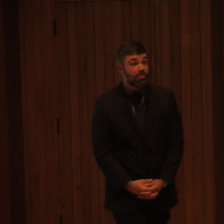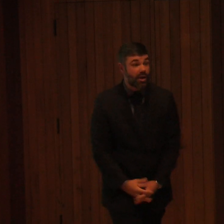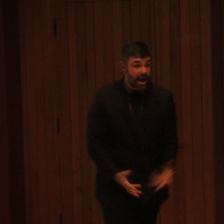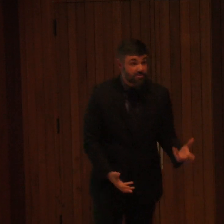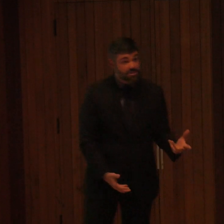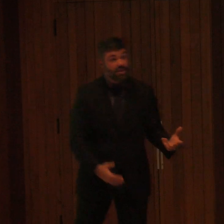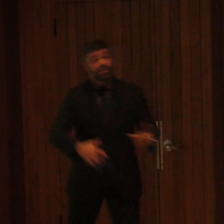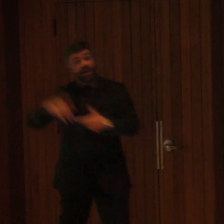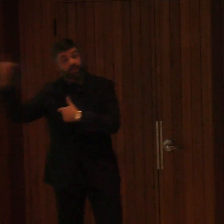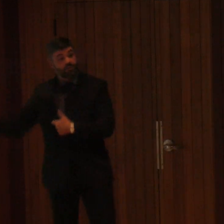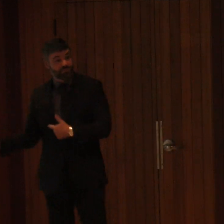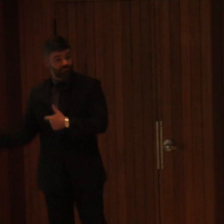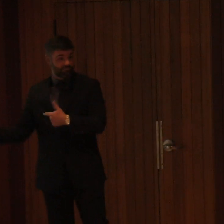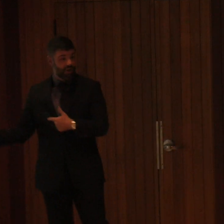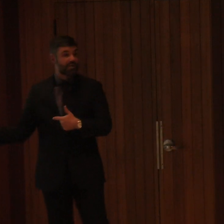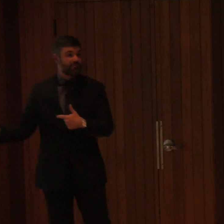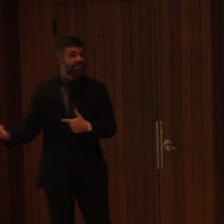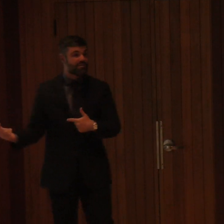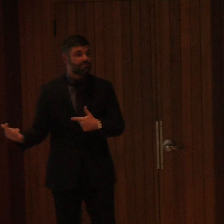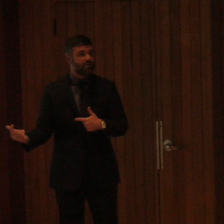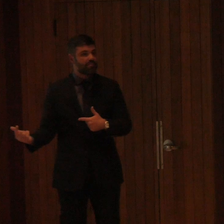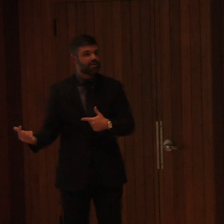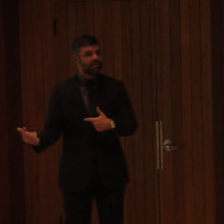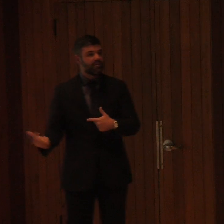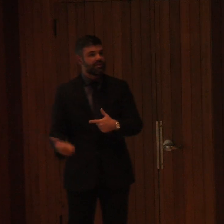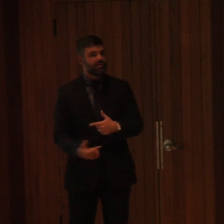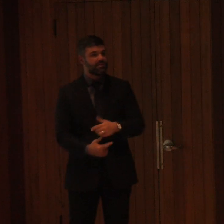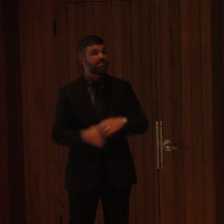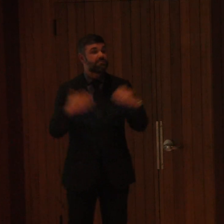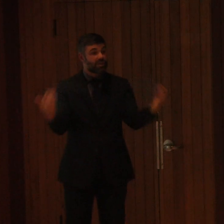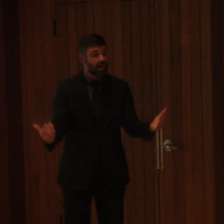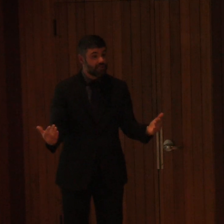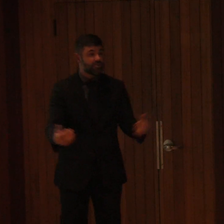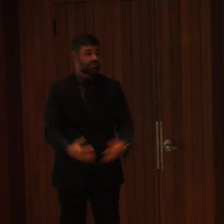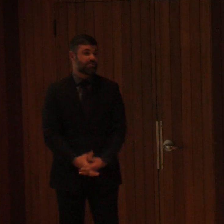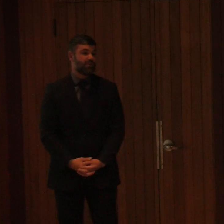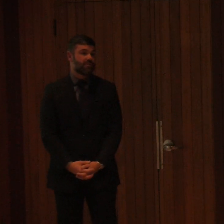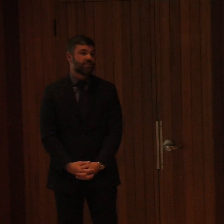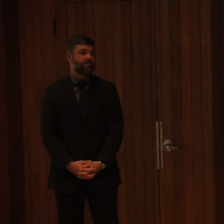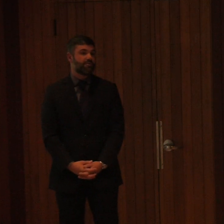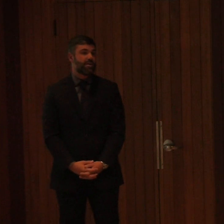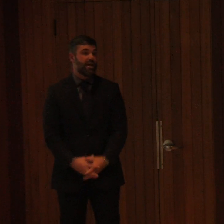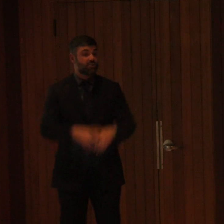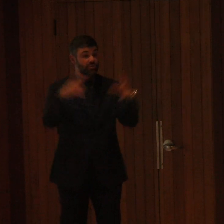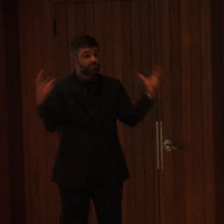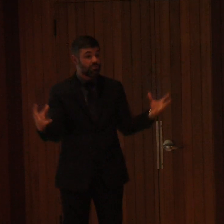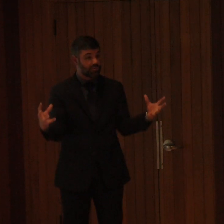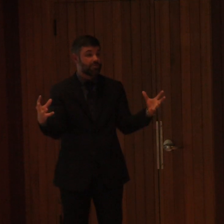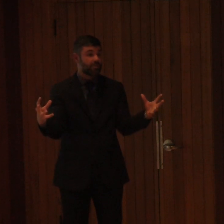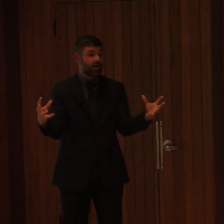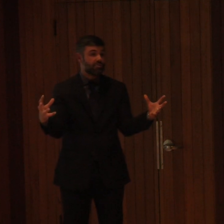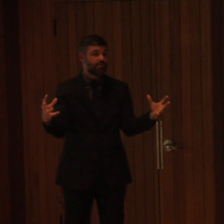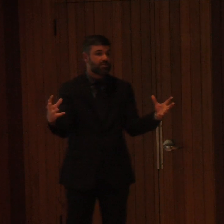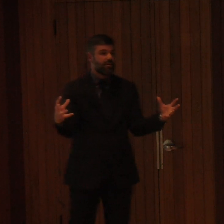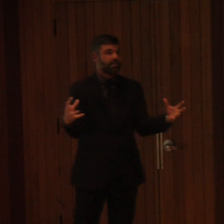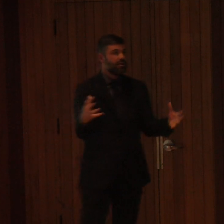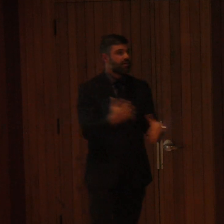and perhaps that goes in right with what I'm walking about, in the sense of the consciousness around slavery as a socio-political construct, right?